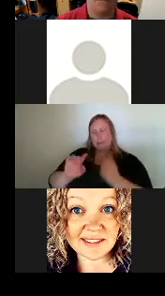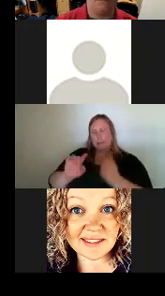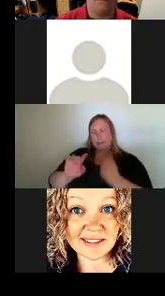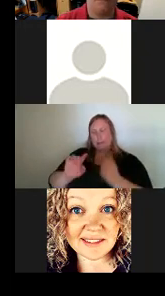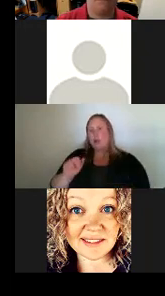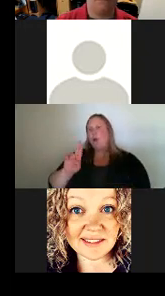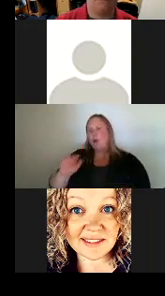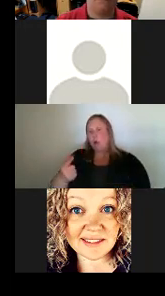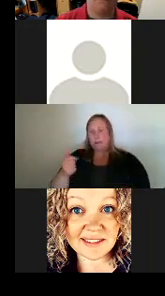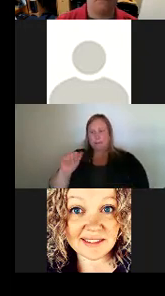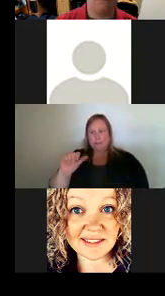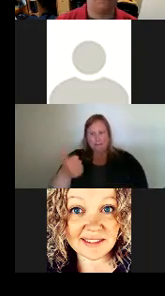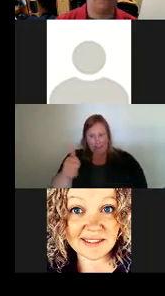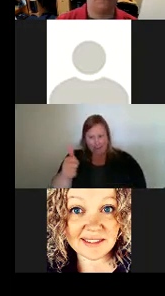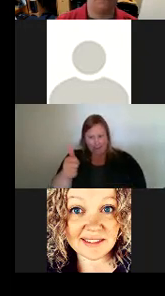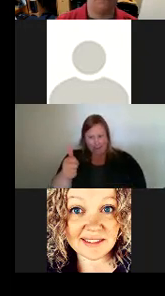00 A.M. TO NOON.